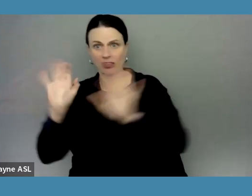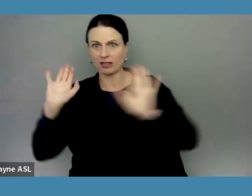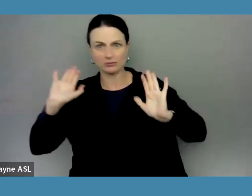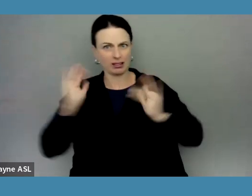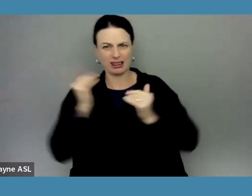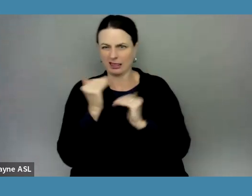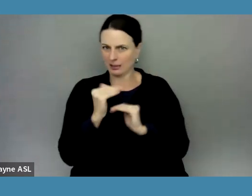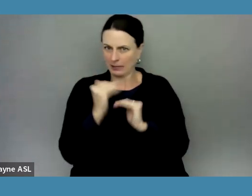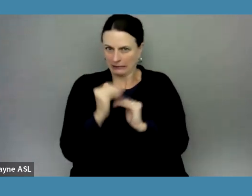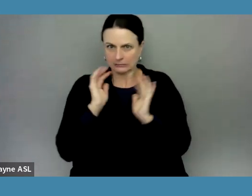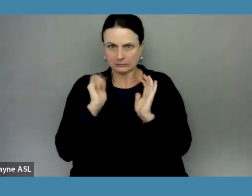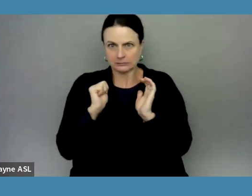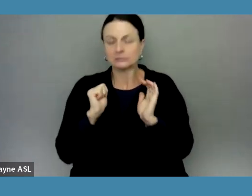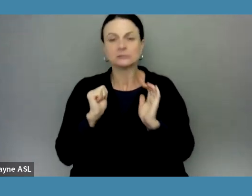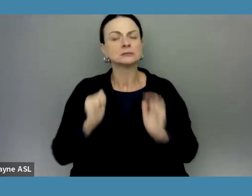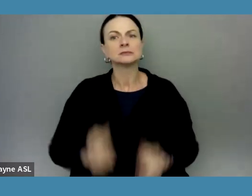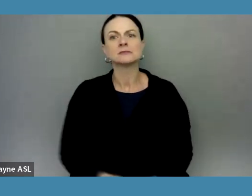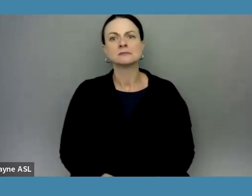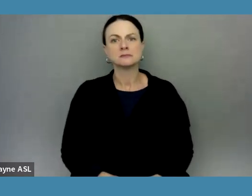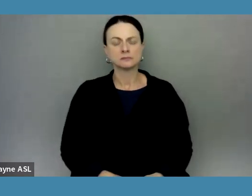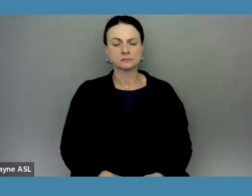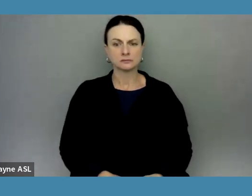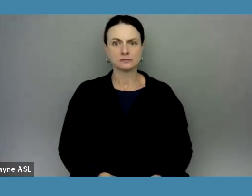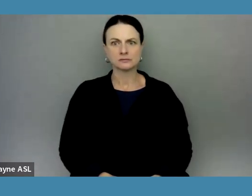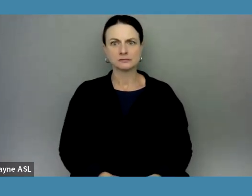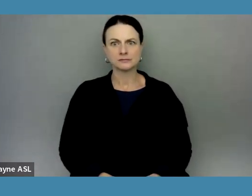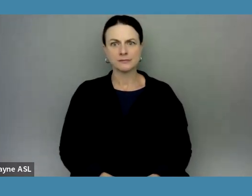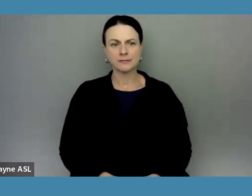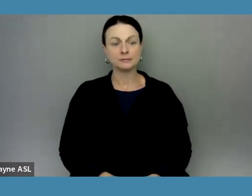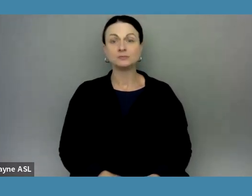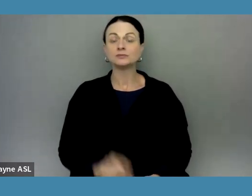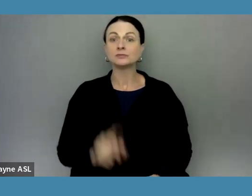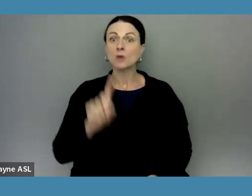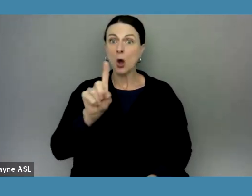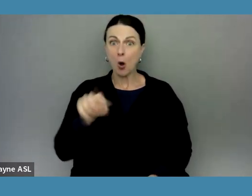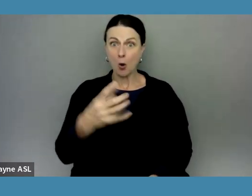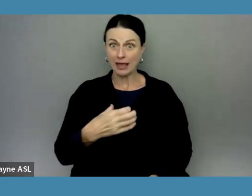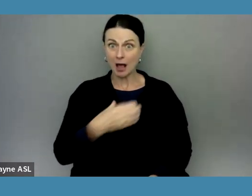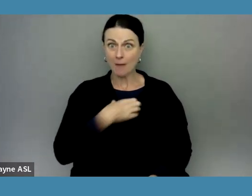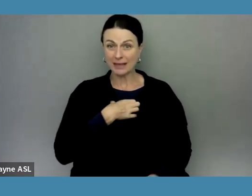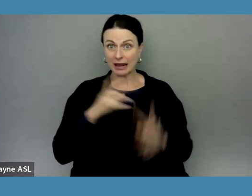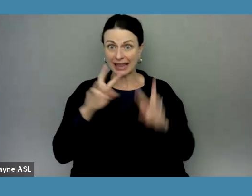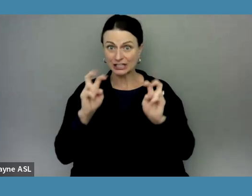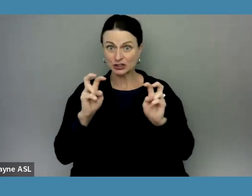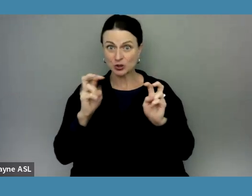and you can only appeal issues that were raised during the hearing.